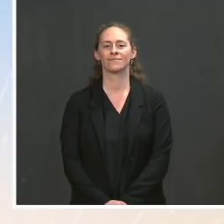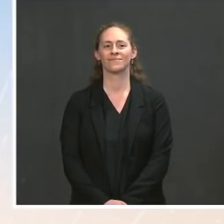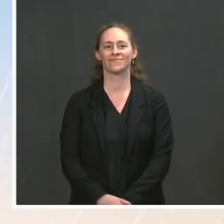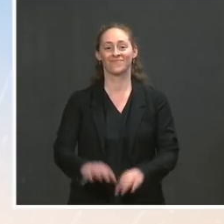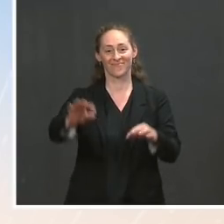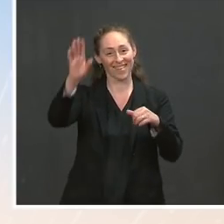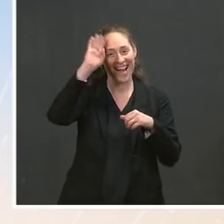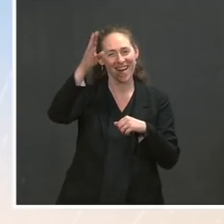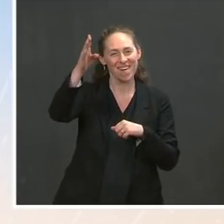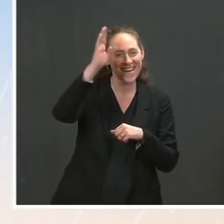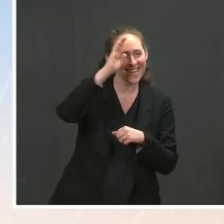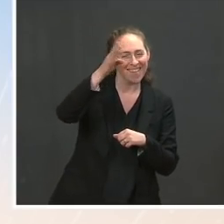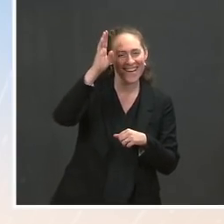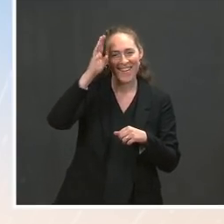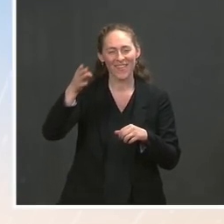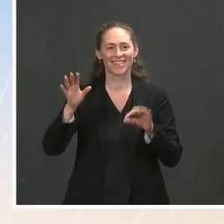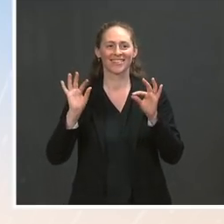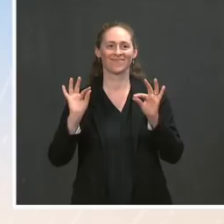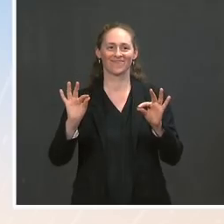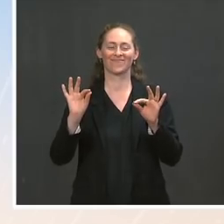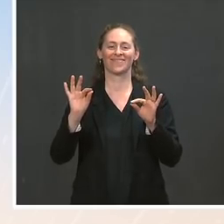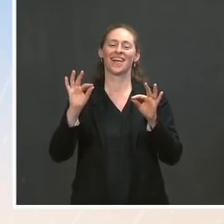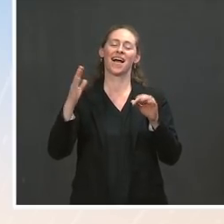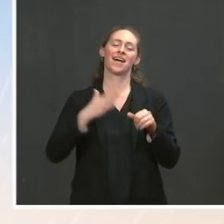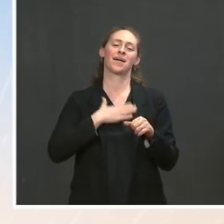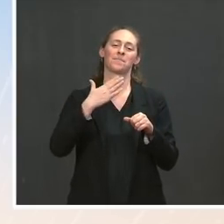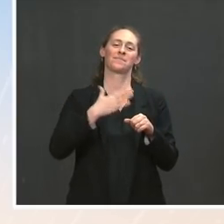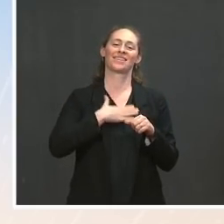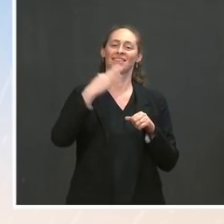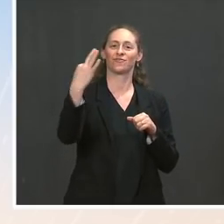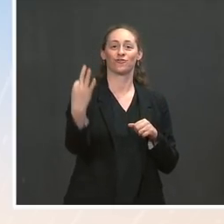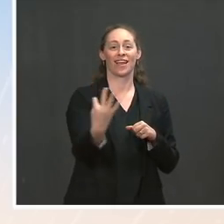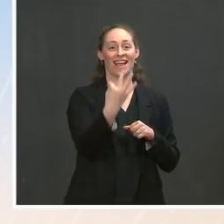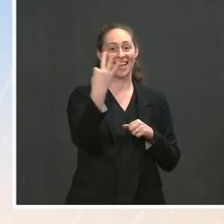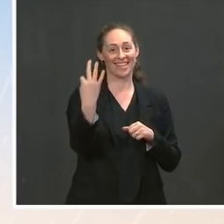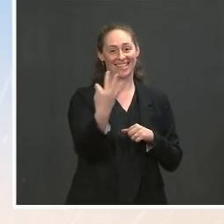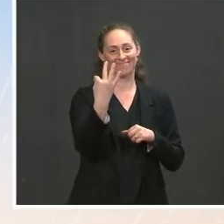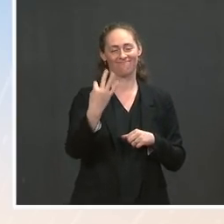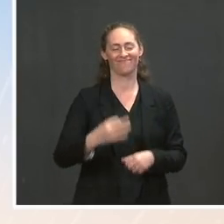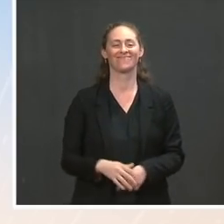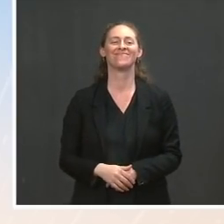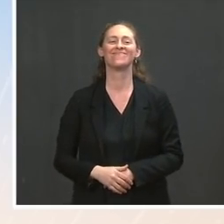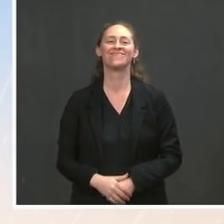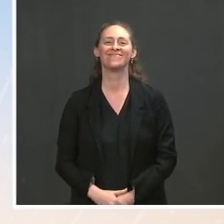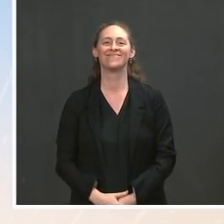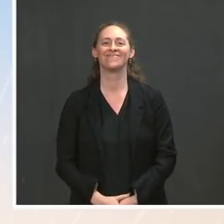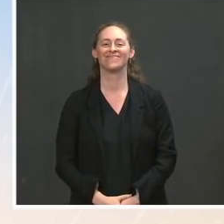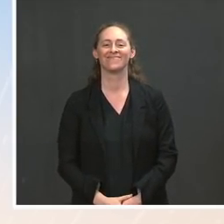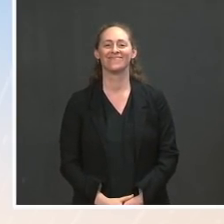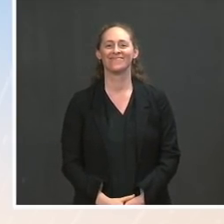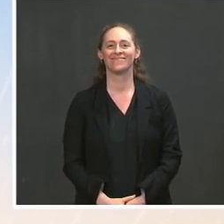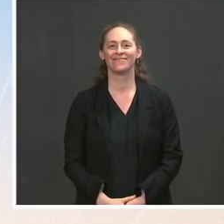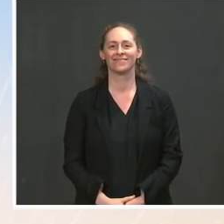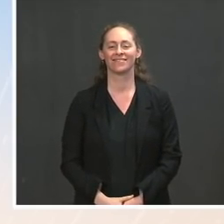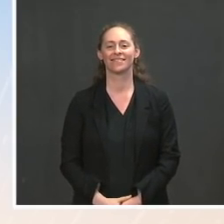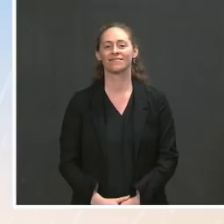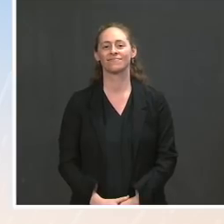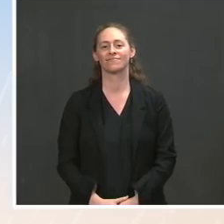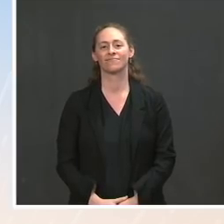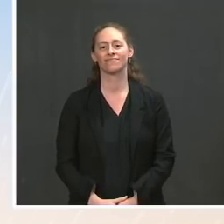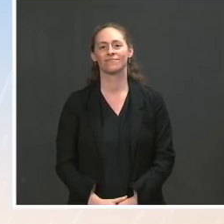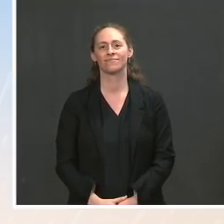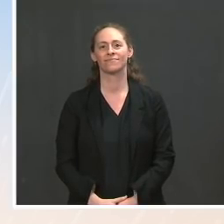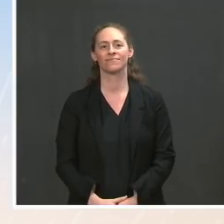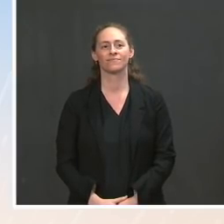Ms. Psaki: Happy Friday. We tried to make this outdoors,